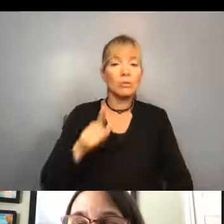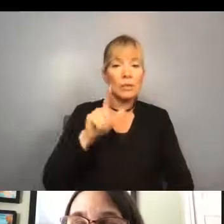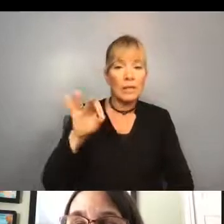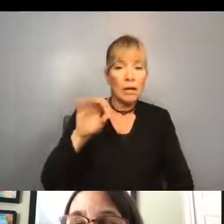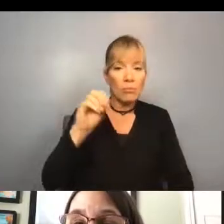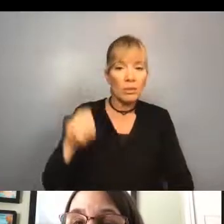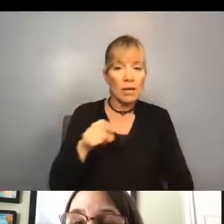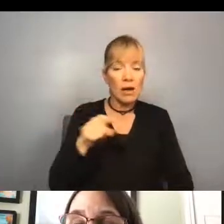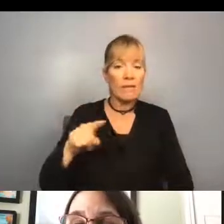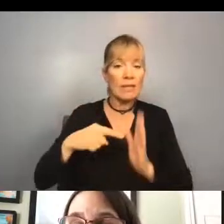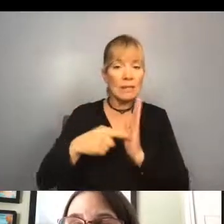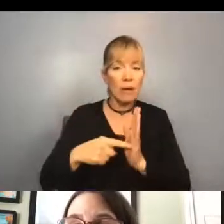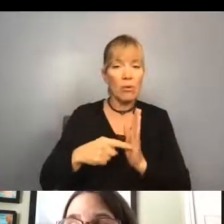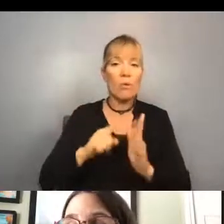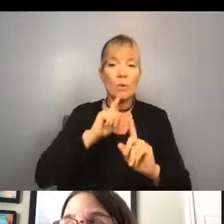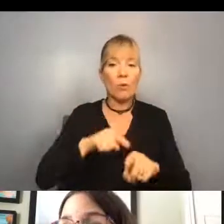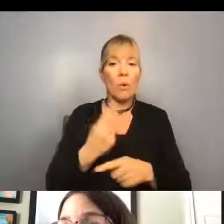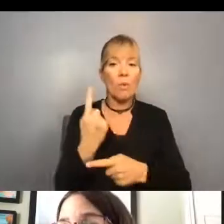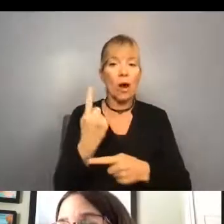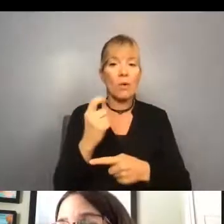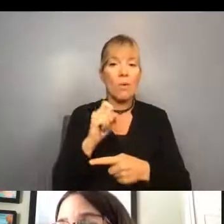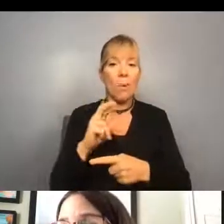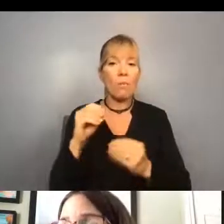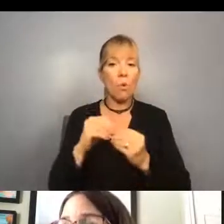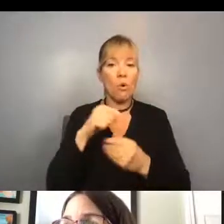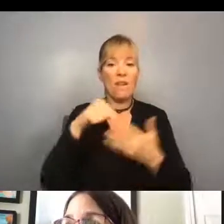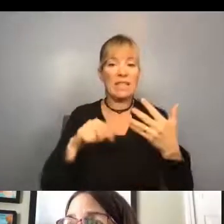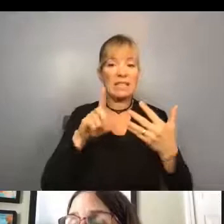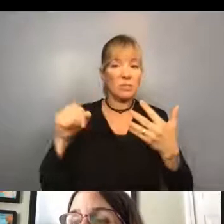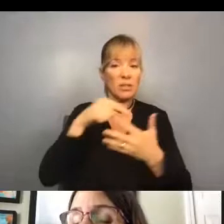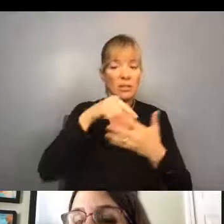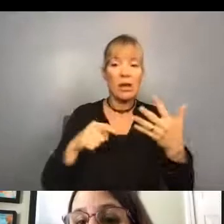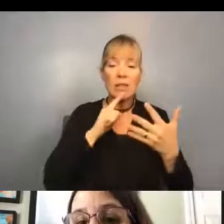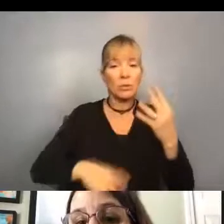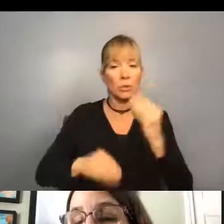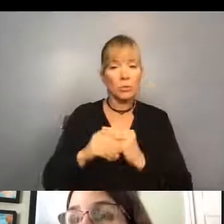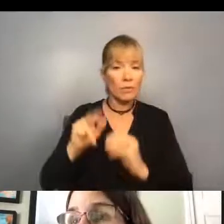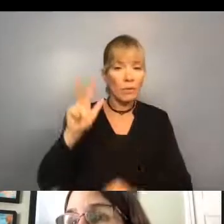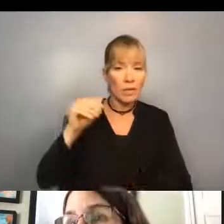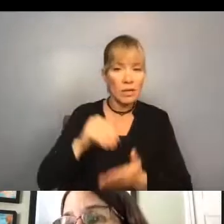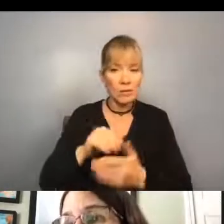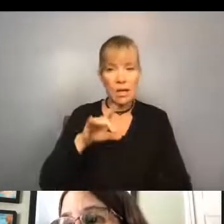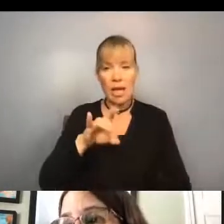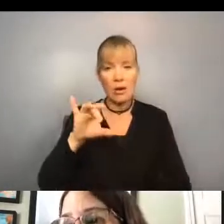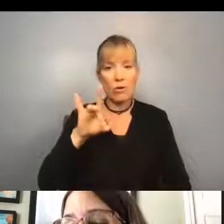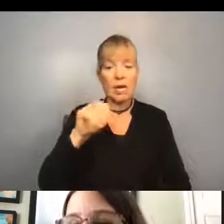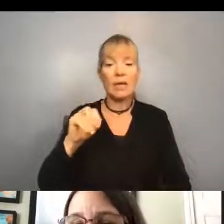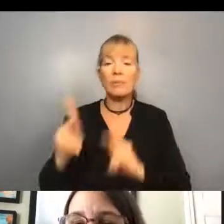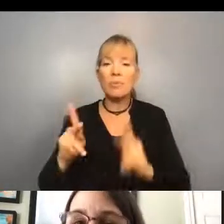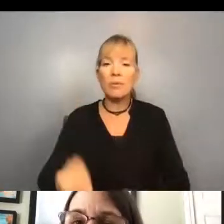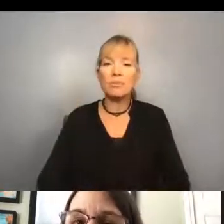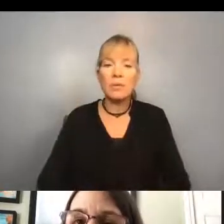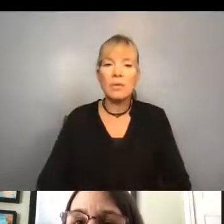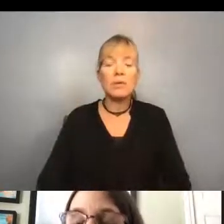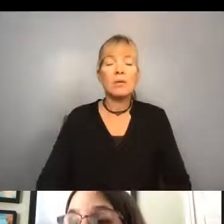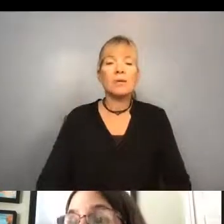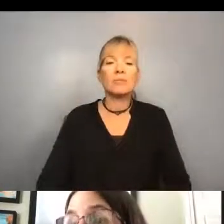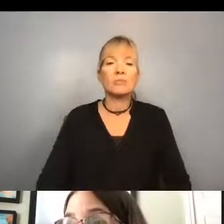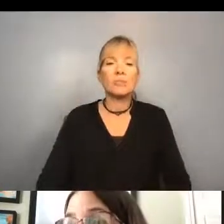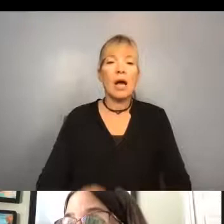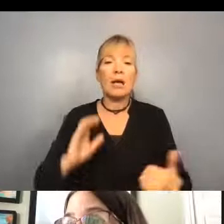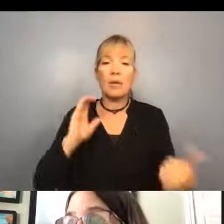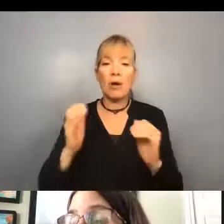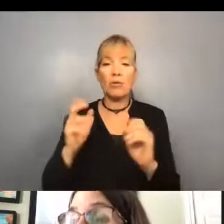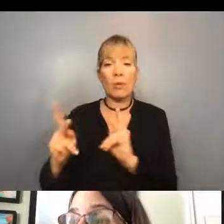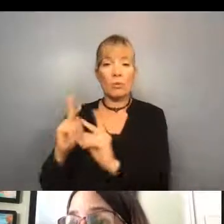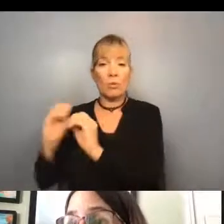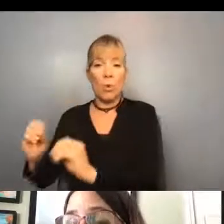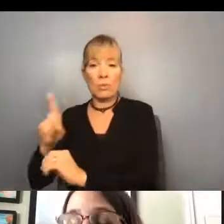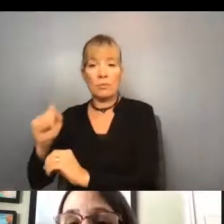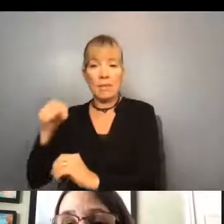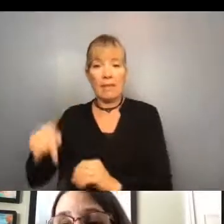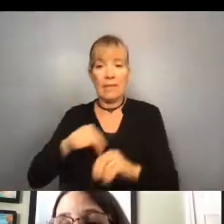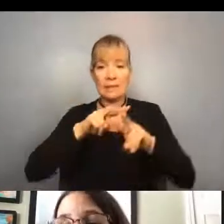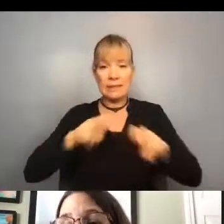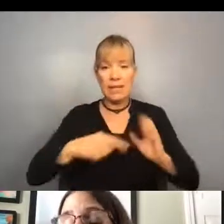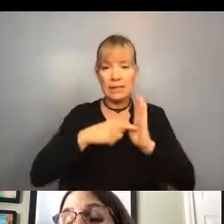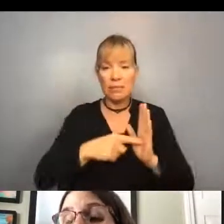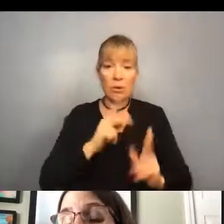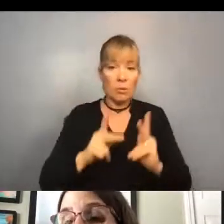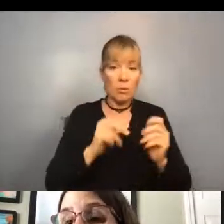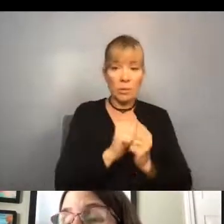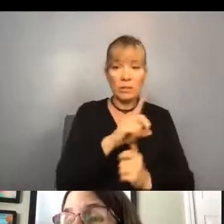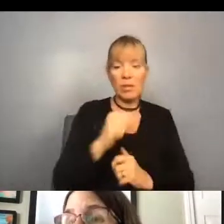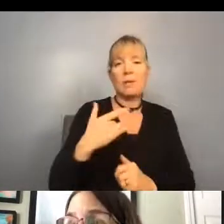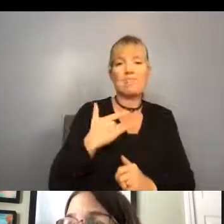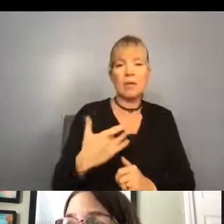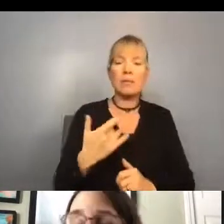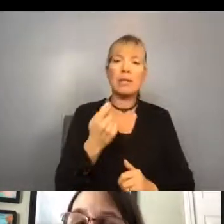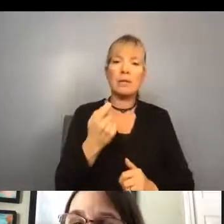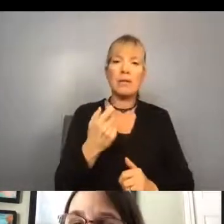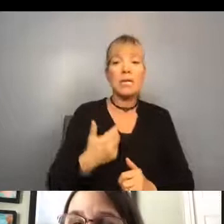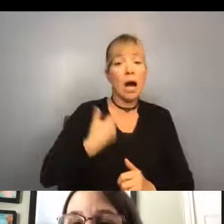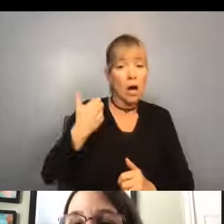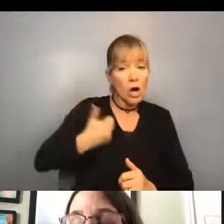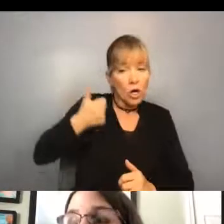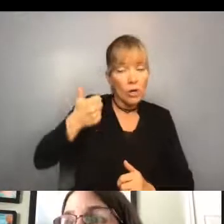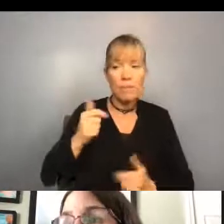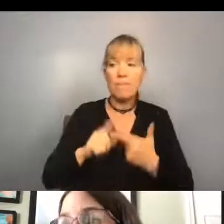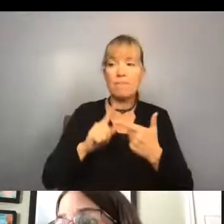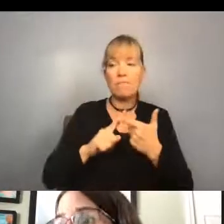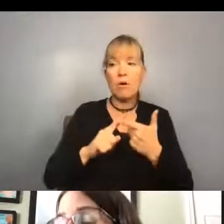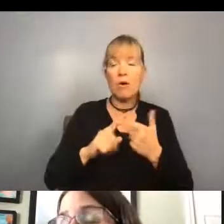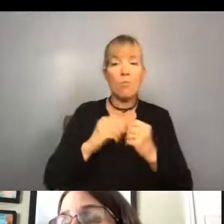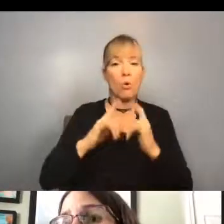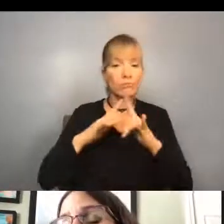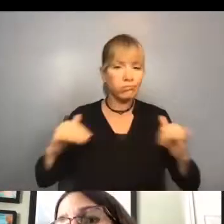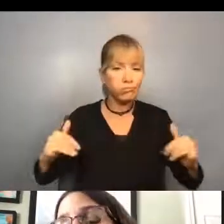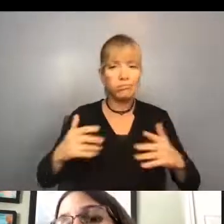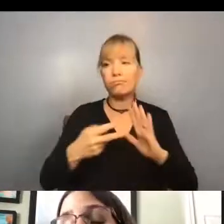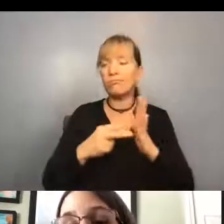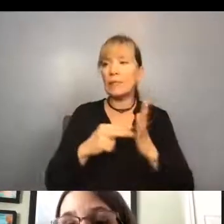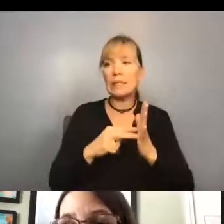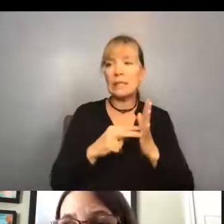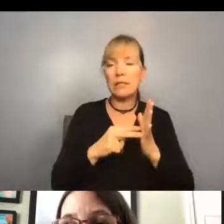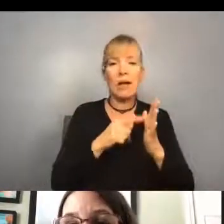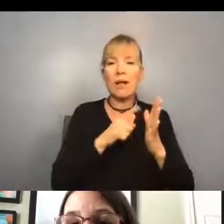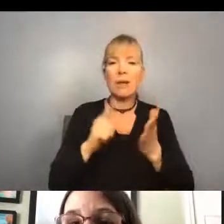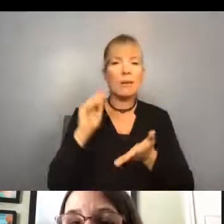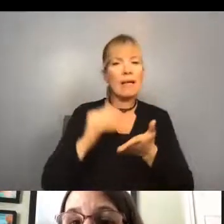There were no quotas on disability imposed by the researchers. And 29% of the sample did report one or more of these disabilities which was a total of 3,880 people. Compared to people without disabilities in this sample, people with disabilities tended to be a little